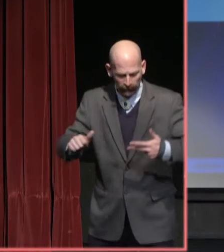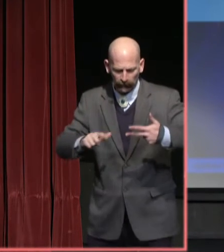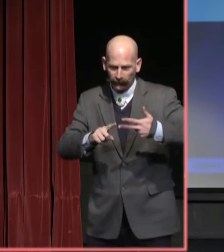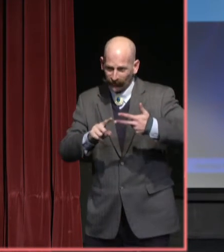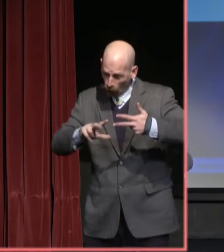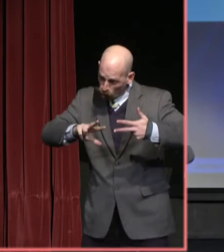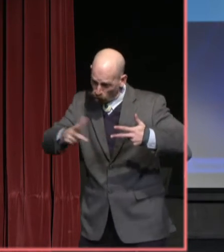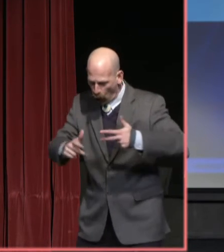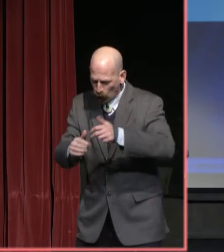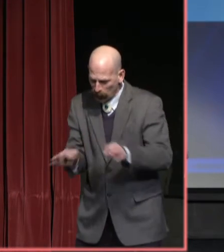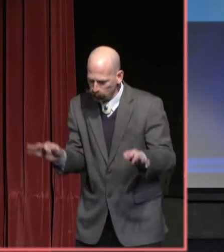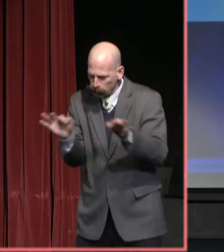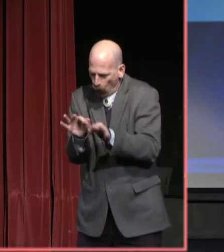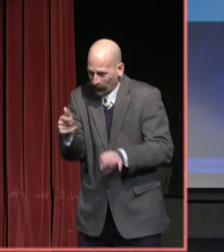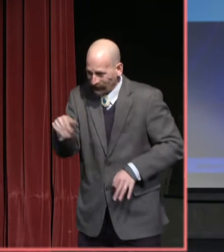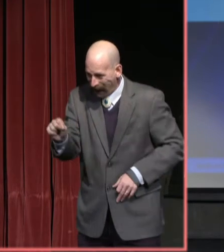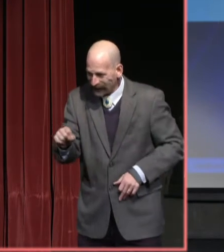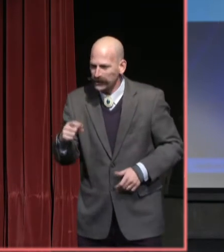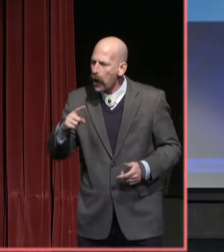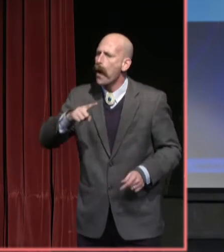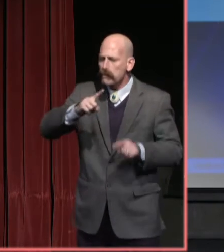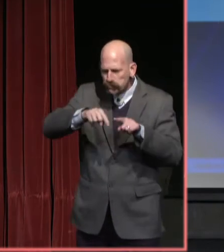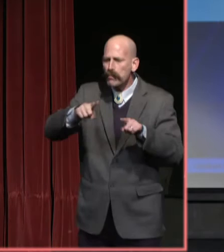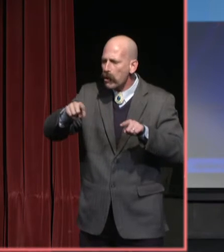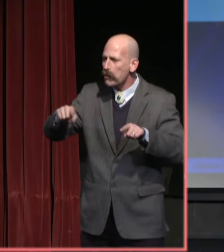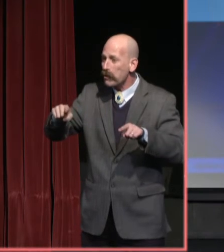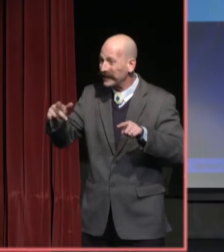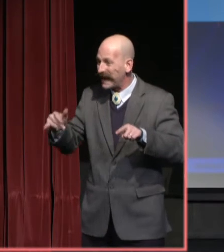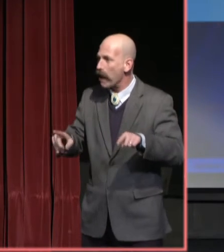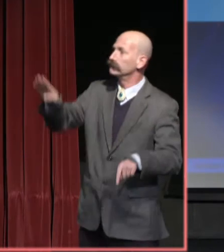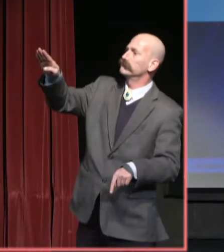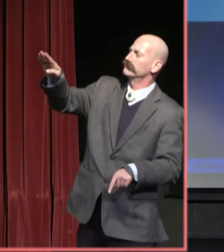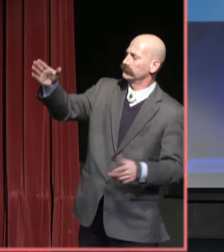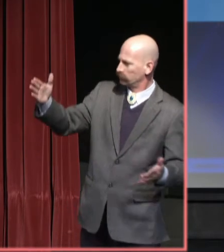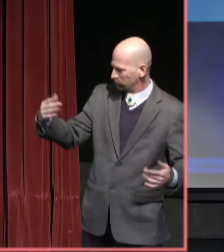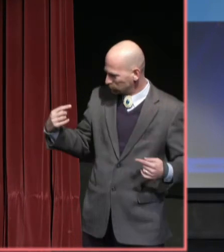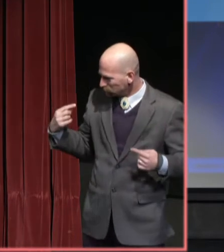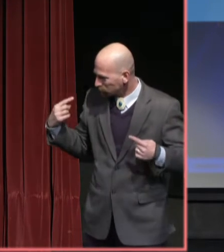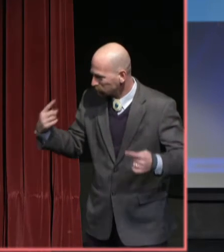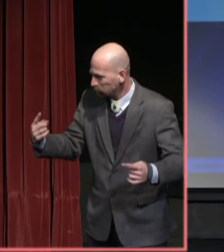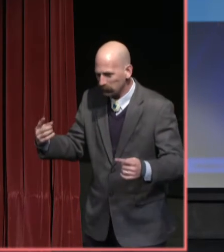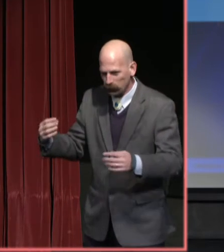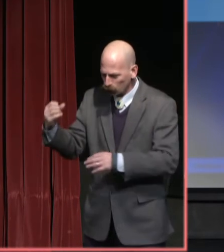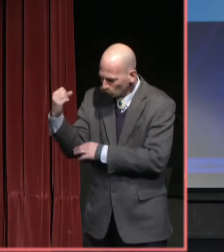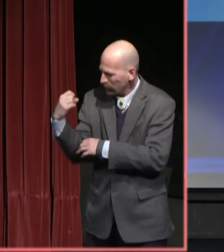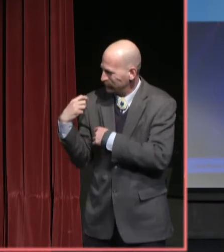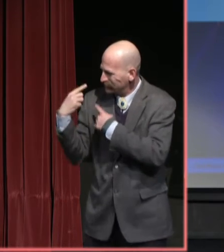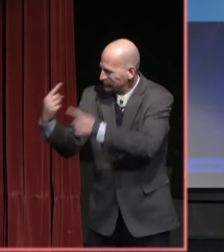and again it's oscillated around here and now is at a higher level than we've seen for more than 600,000 years.